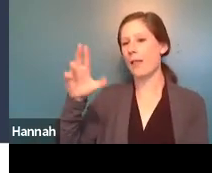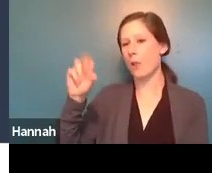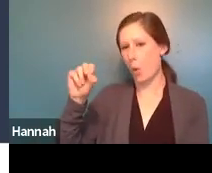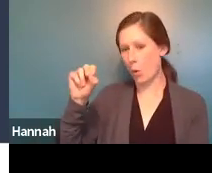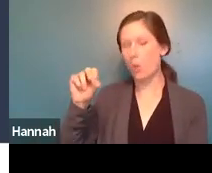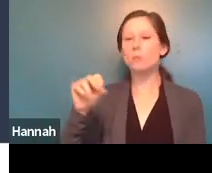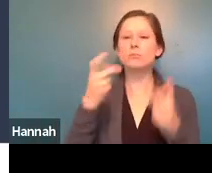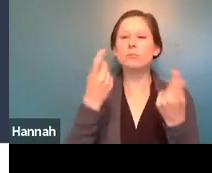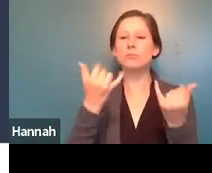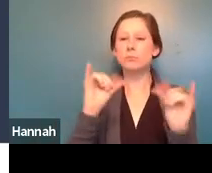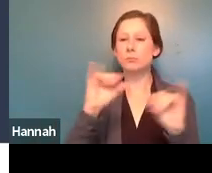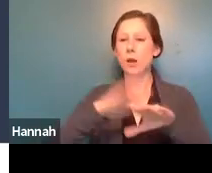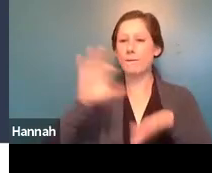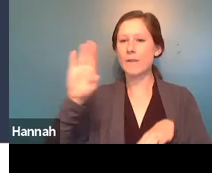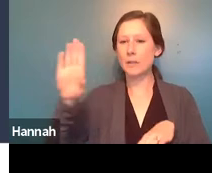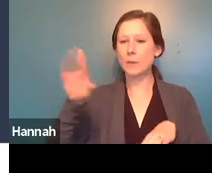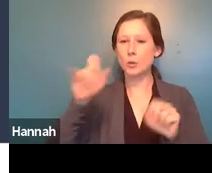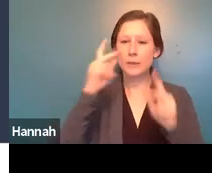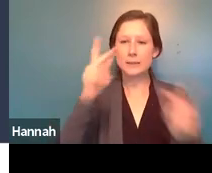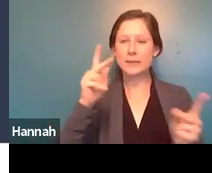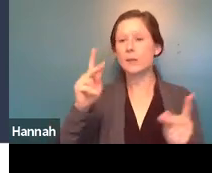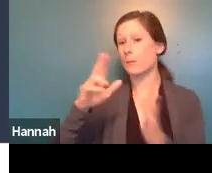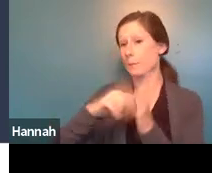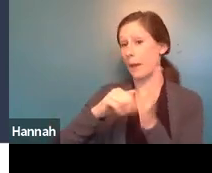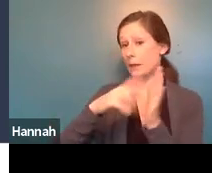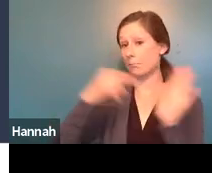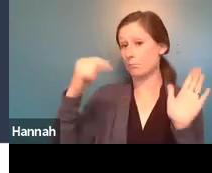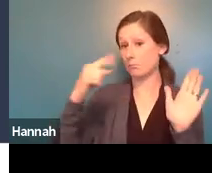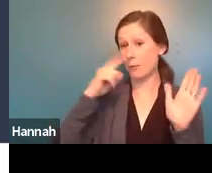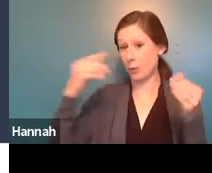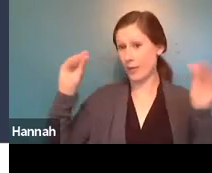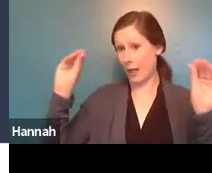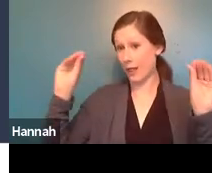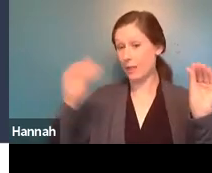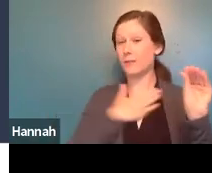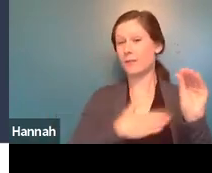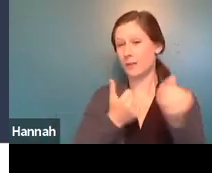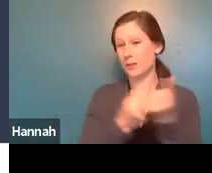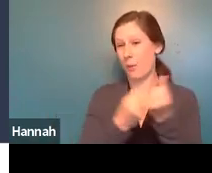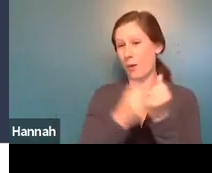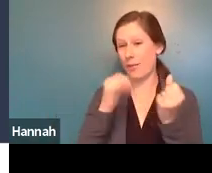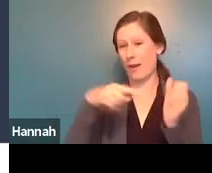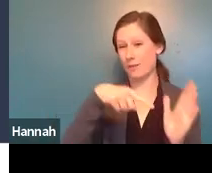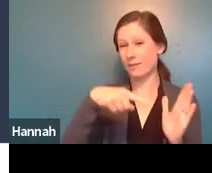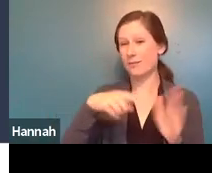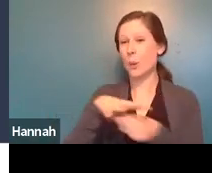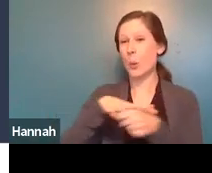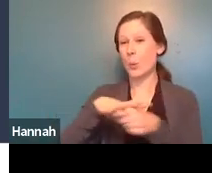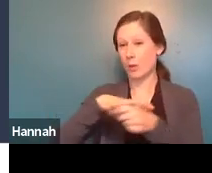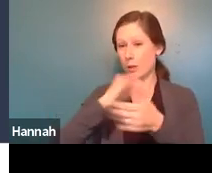that out. The painting is for sale ao please support that local artist. But his friends and the people that are